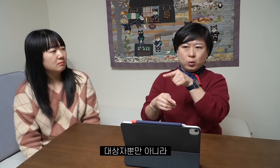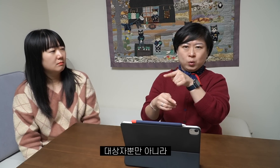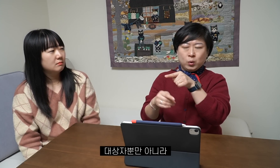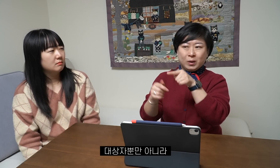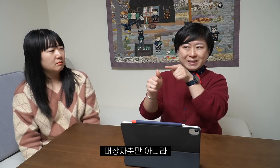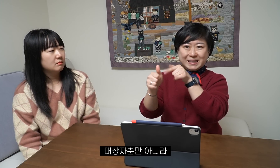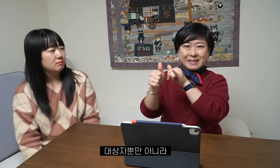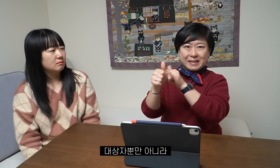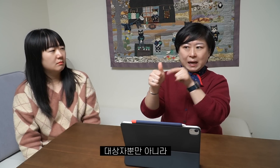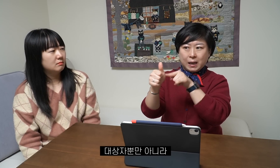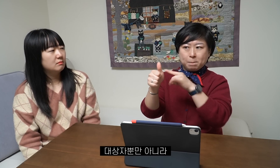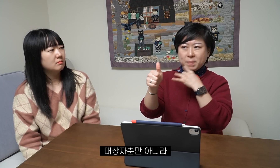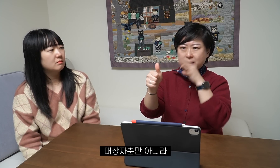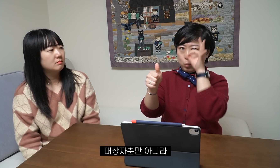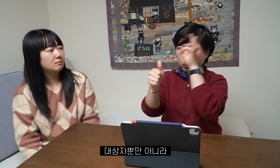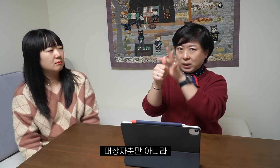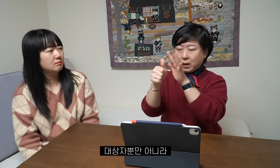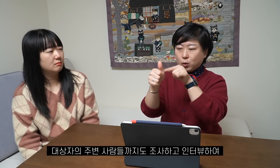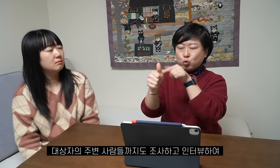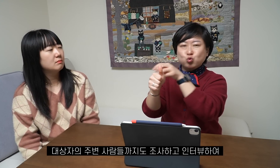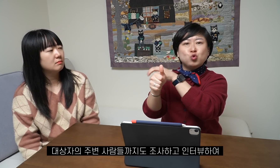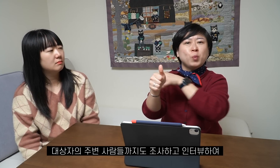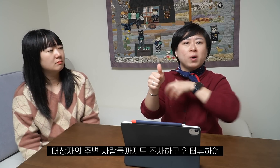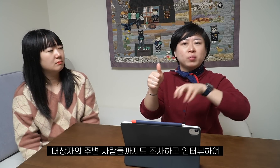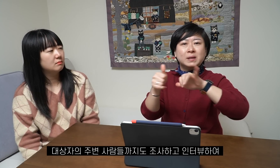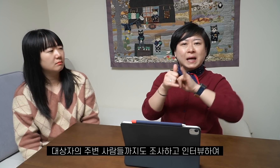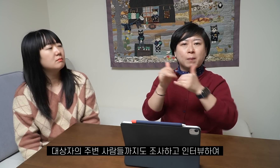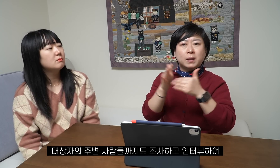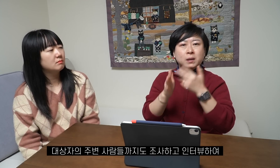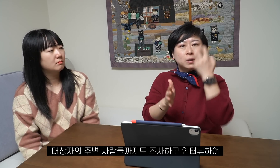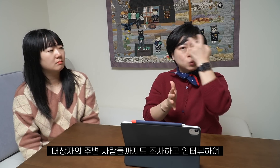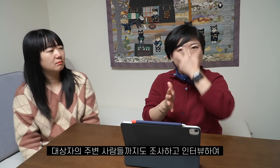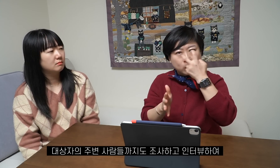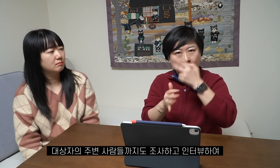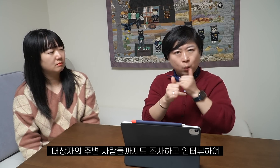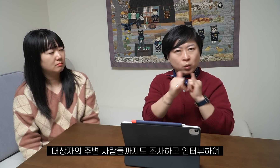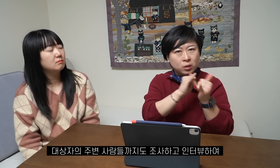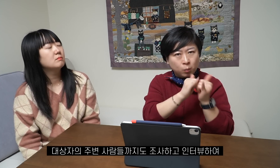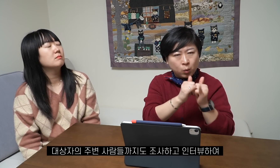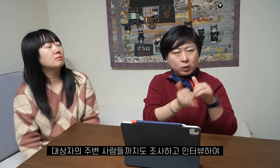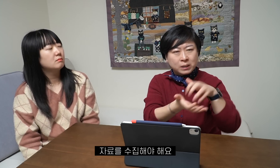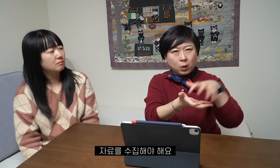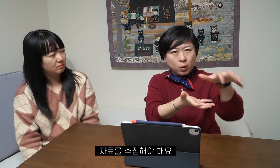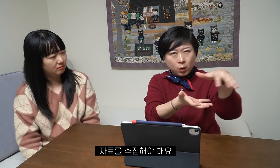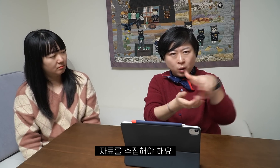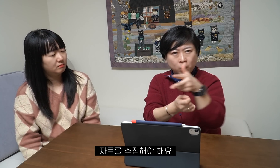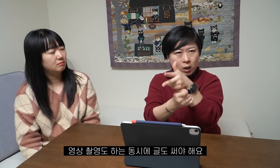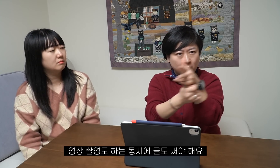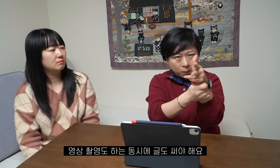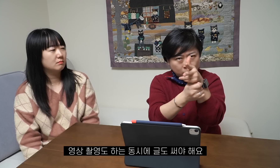It is necessary to collect data by researching and interviewing not only the subject but also the people around the subject.